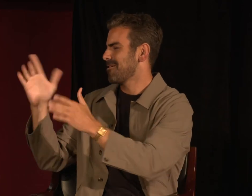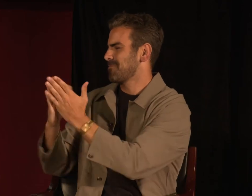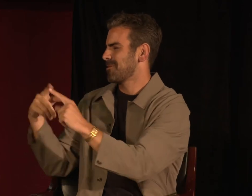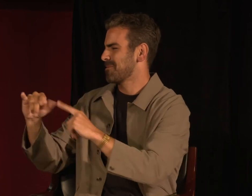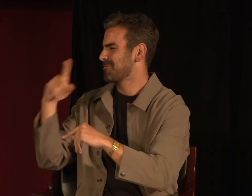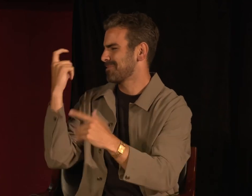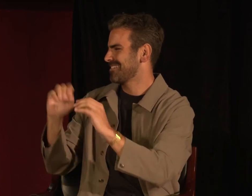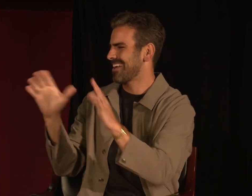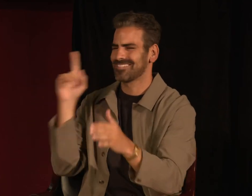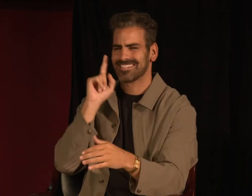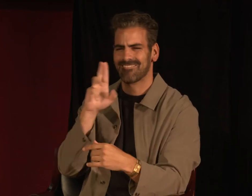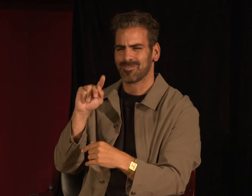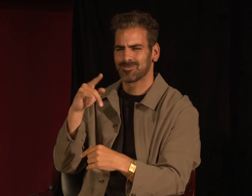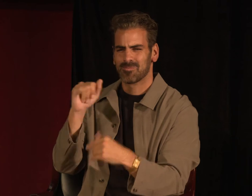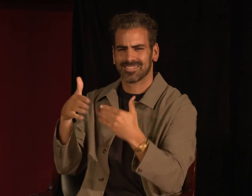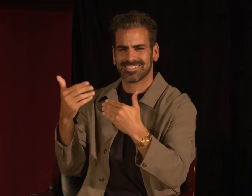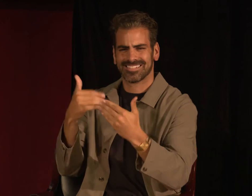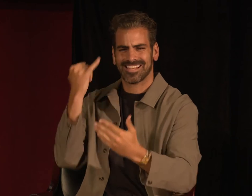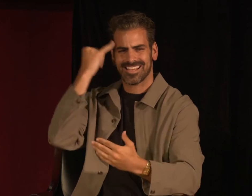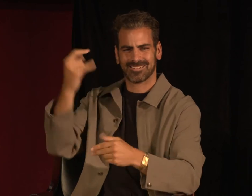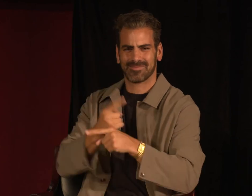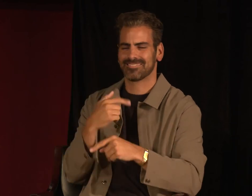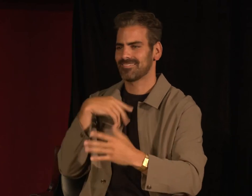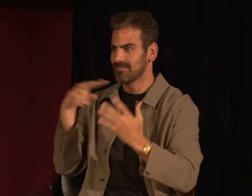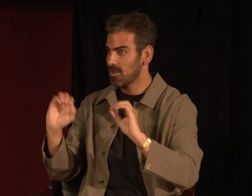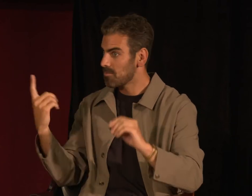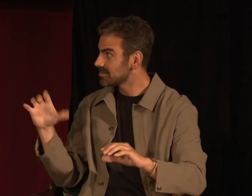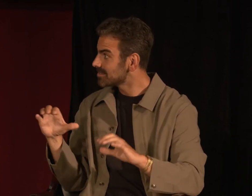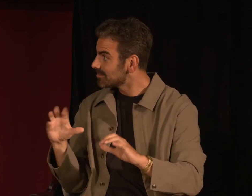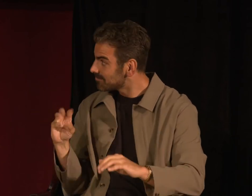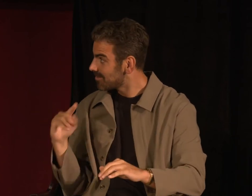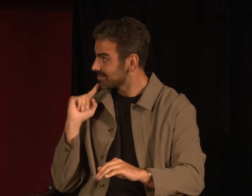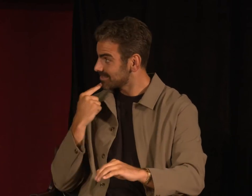I mean, Deaf Utopia just seems so perfect. I thought there's got to be something out there, but in googling it there was nothing.